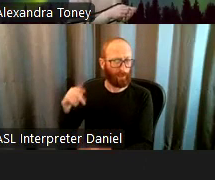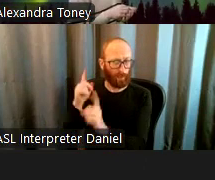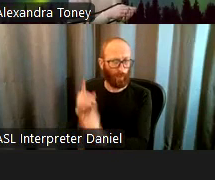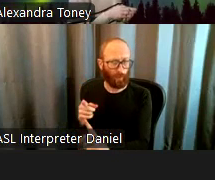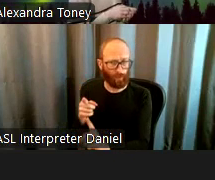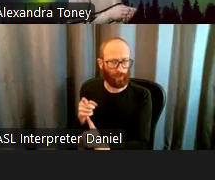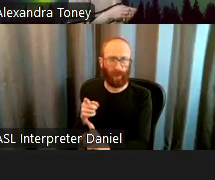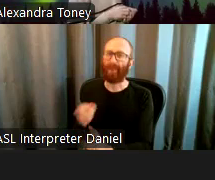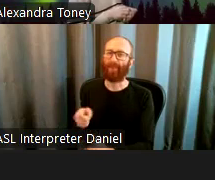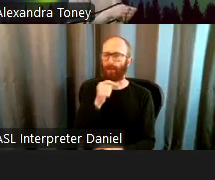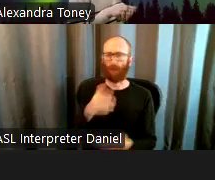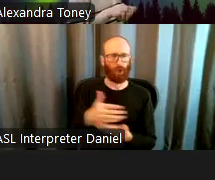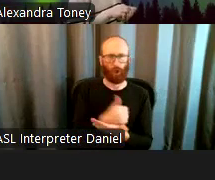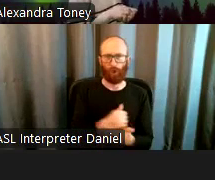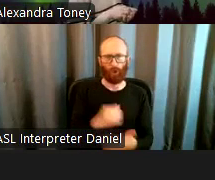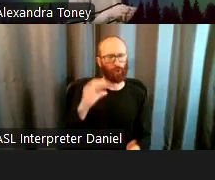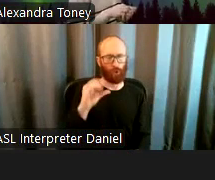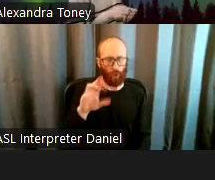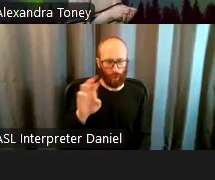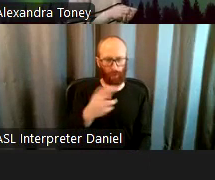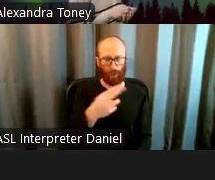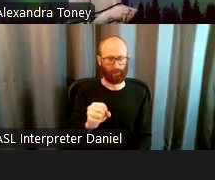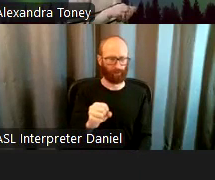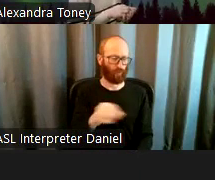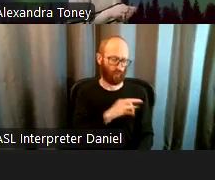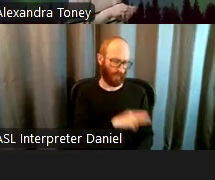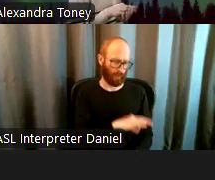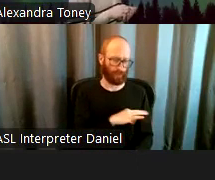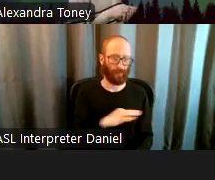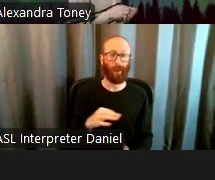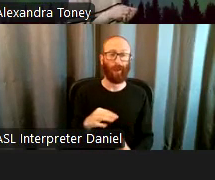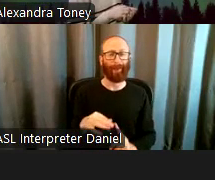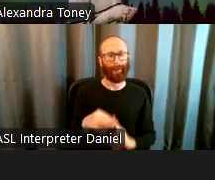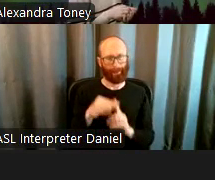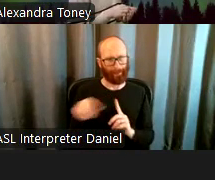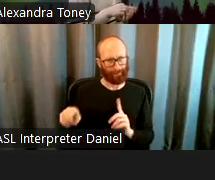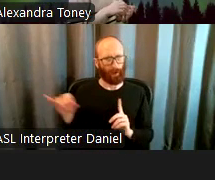content credit unless it also aligns with the grade level learning standards for